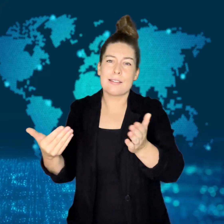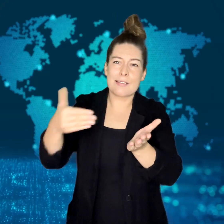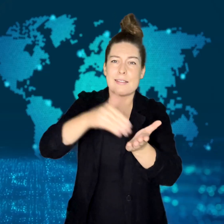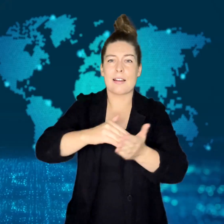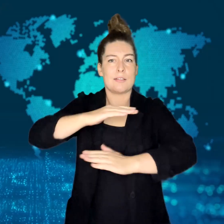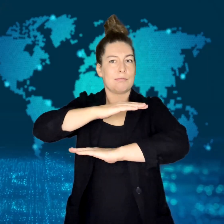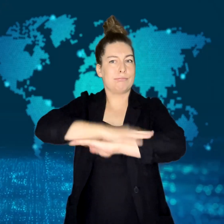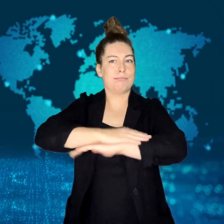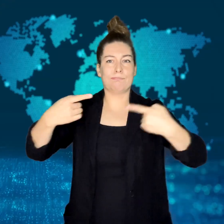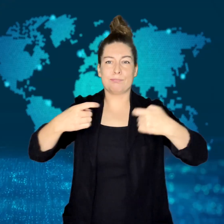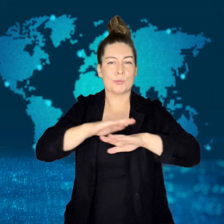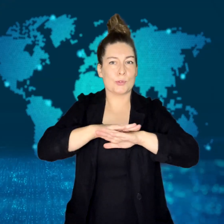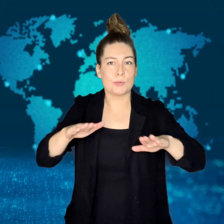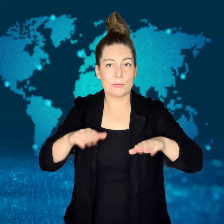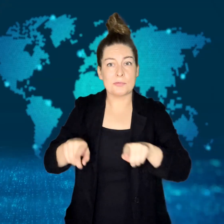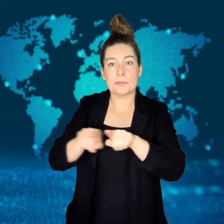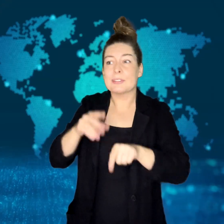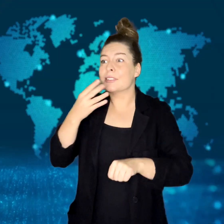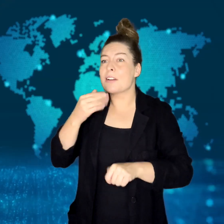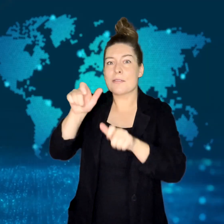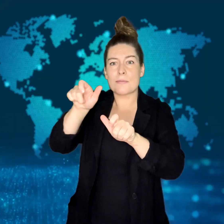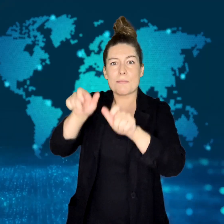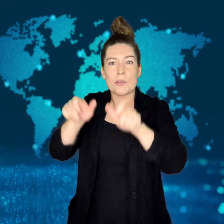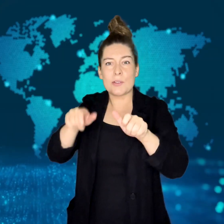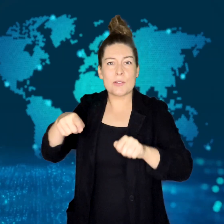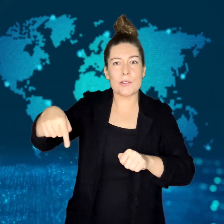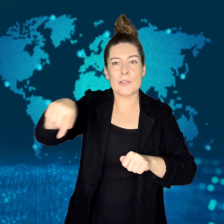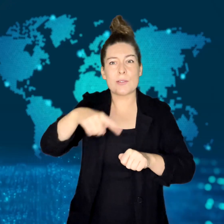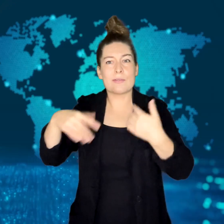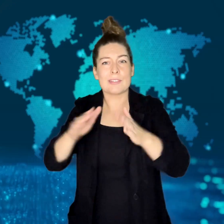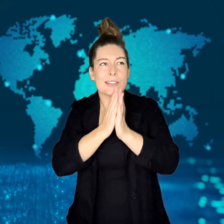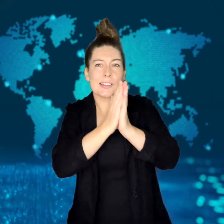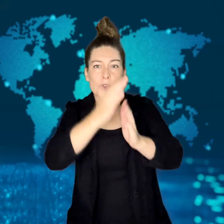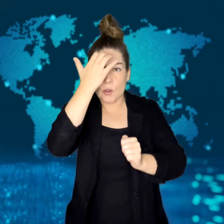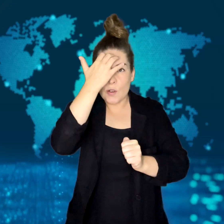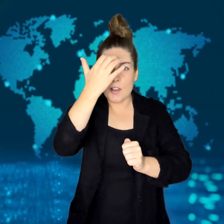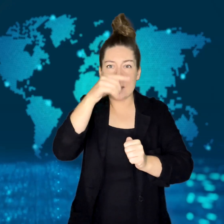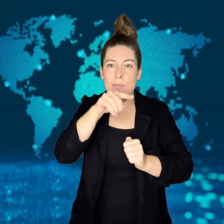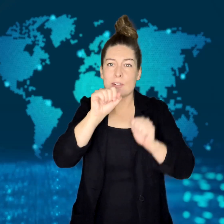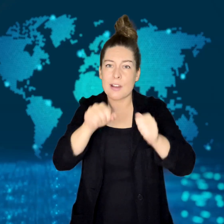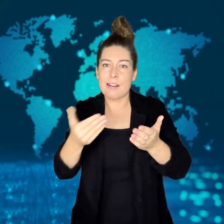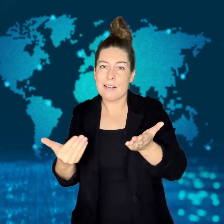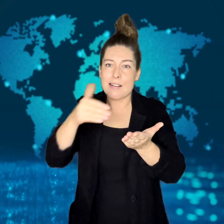to ask their government to renew negotiations with Hamas.